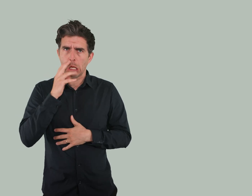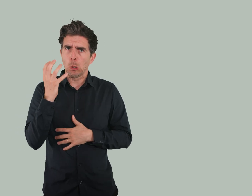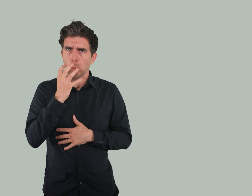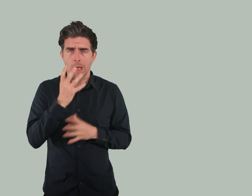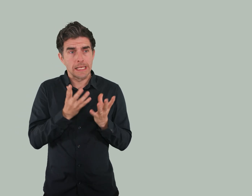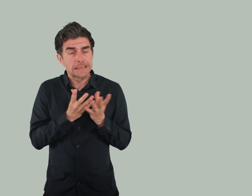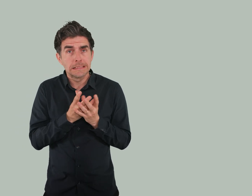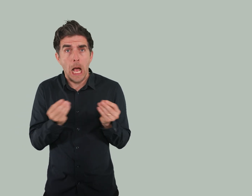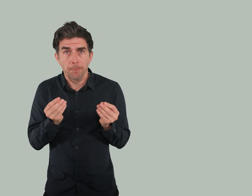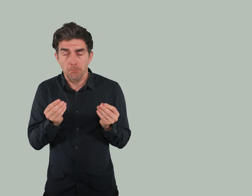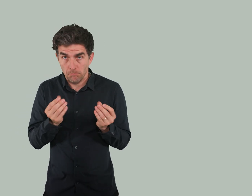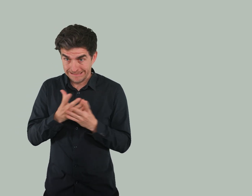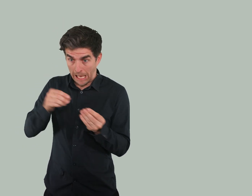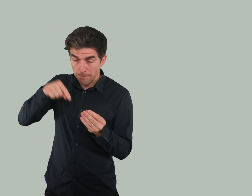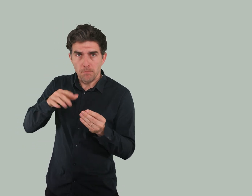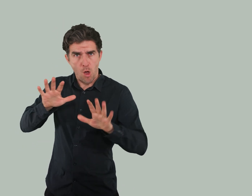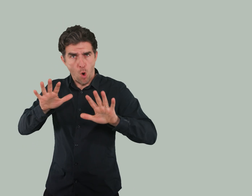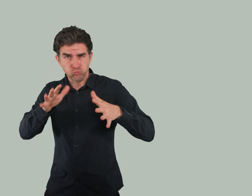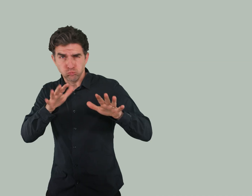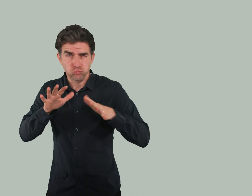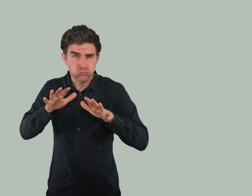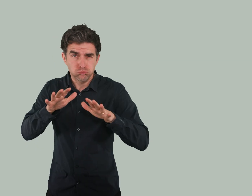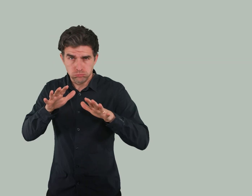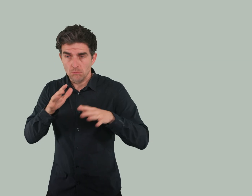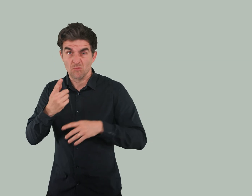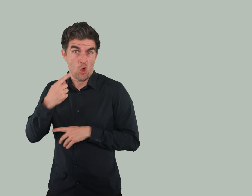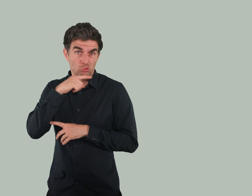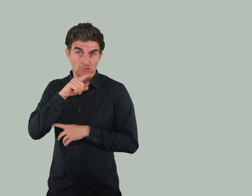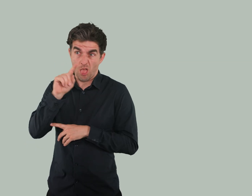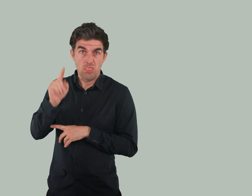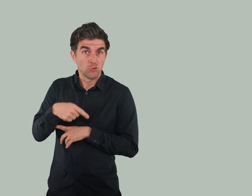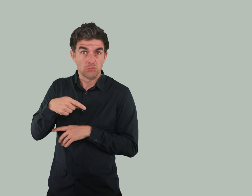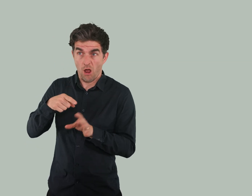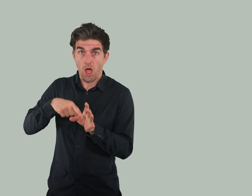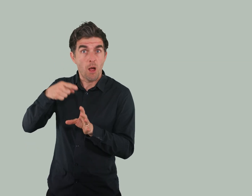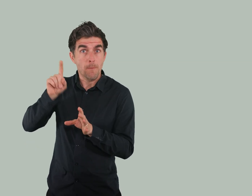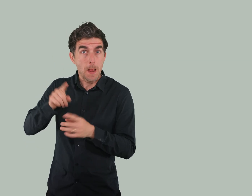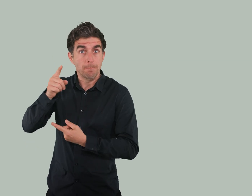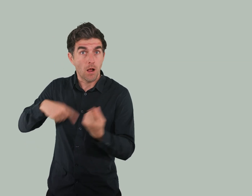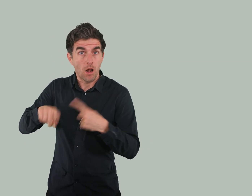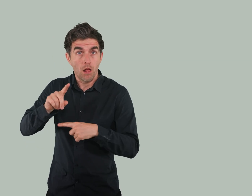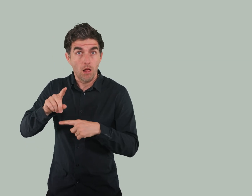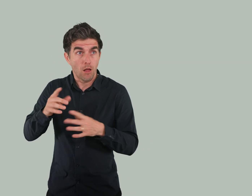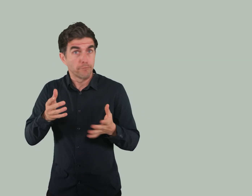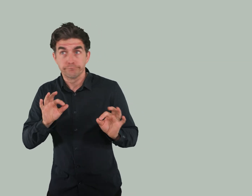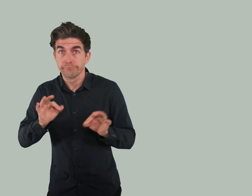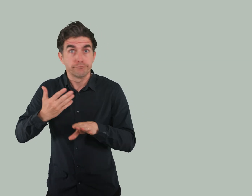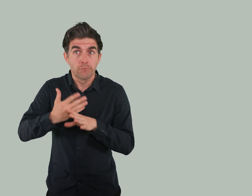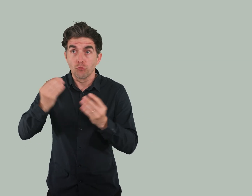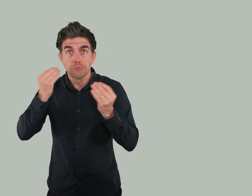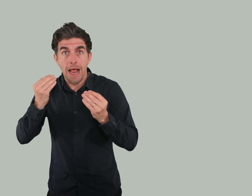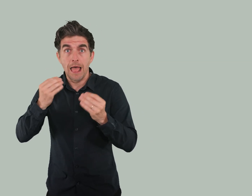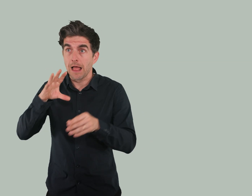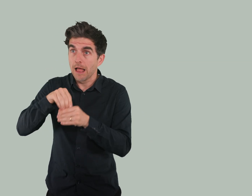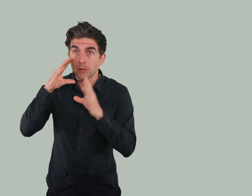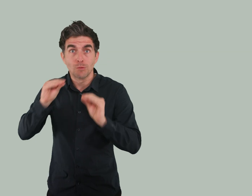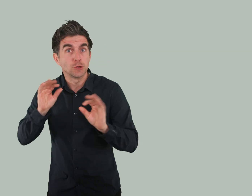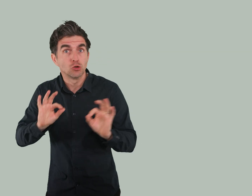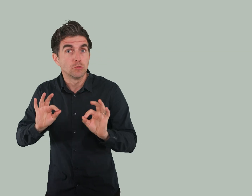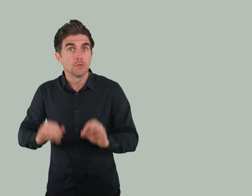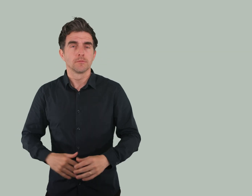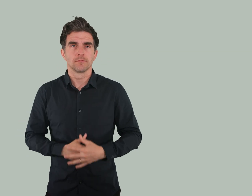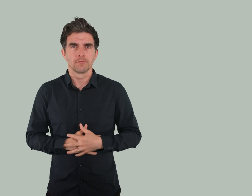That gap represents hundreds of thousands of young people.